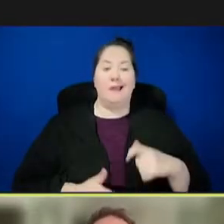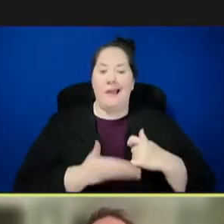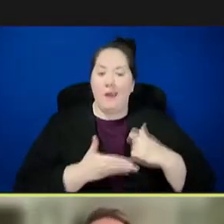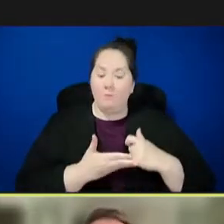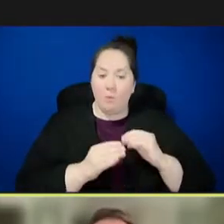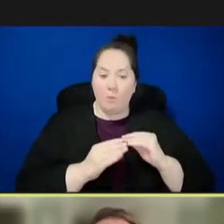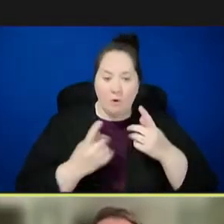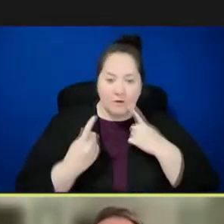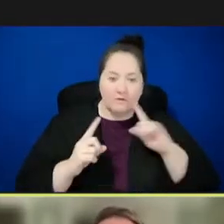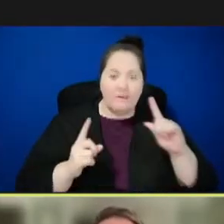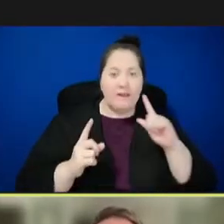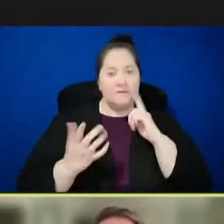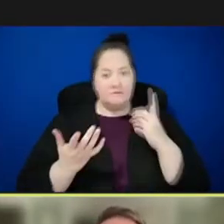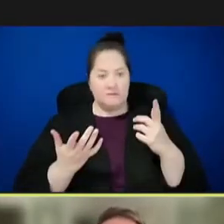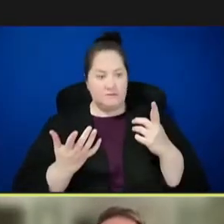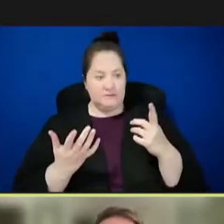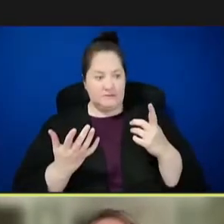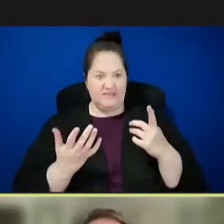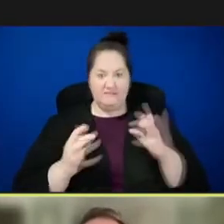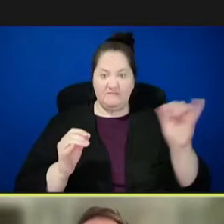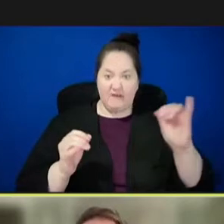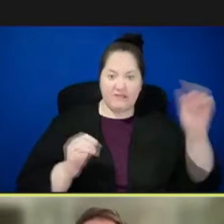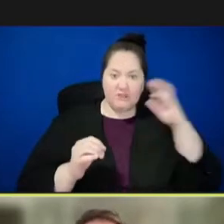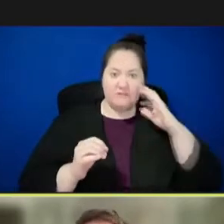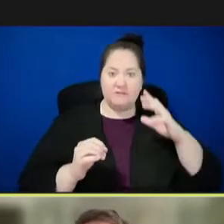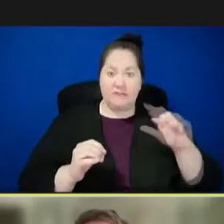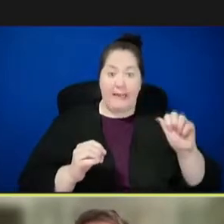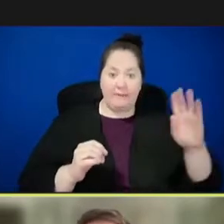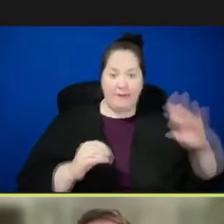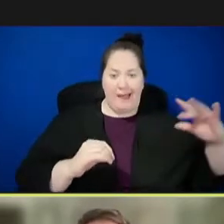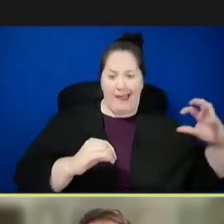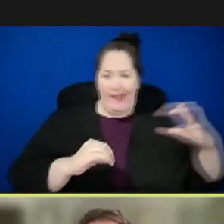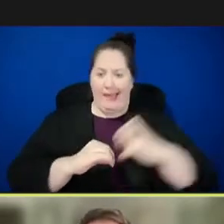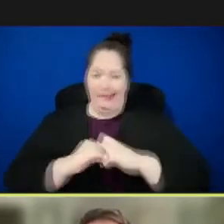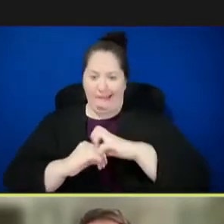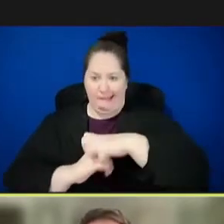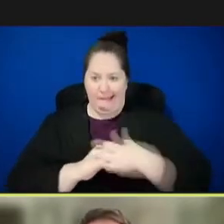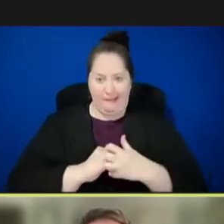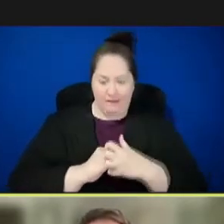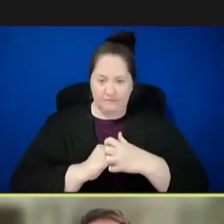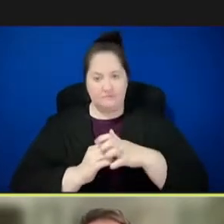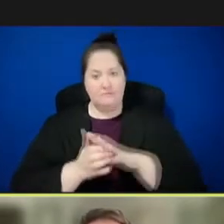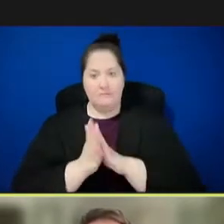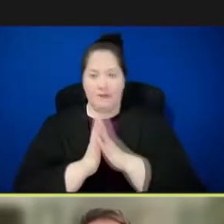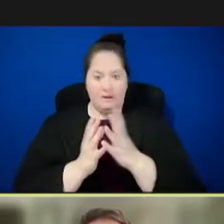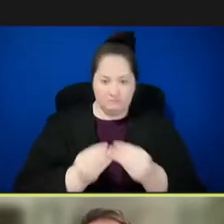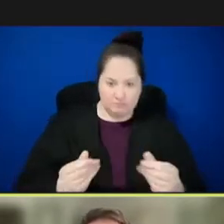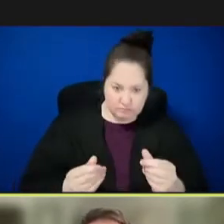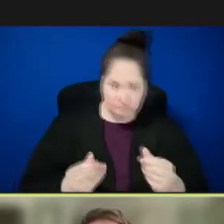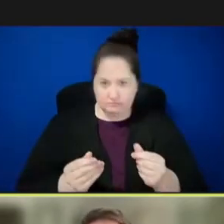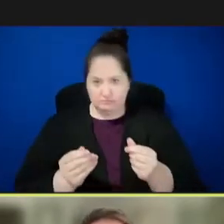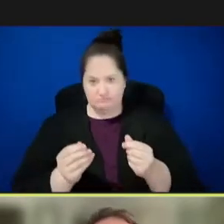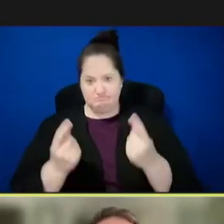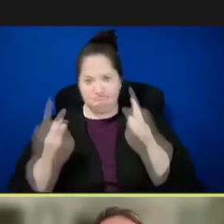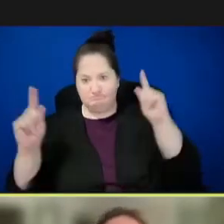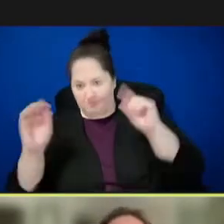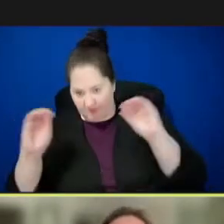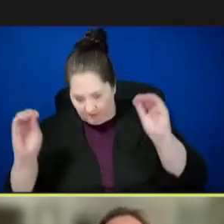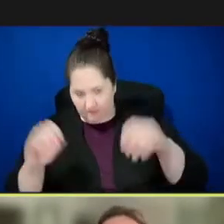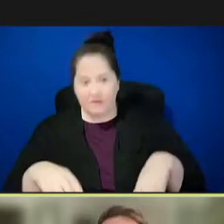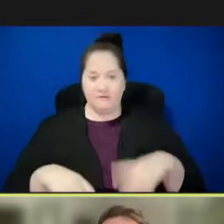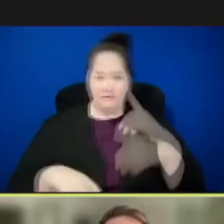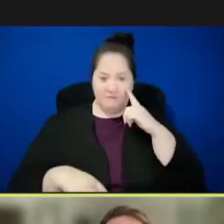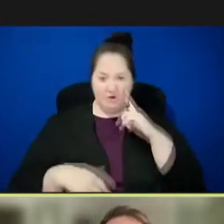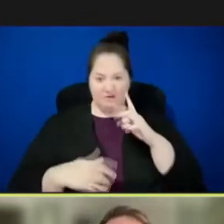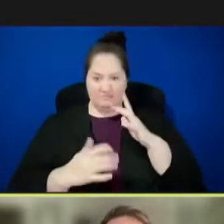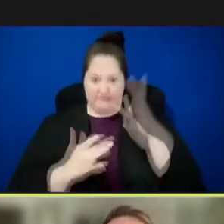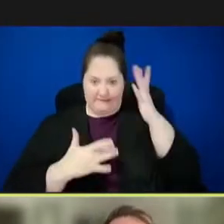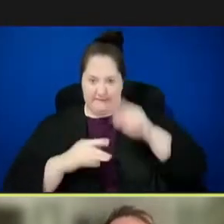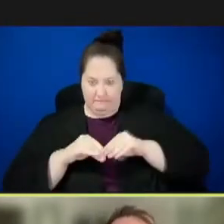neutralize infections. And so, This was a study in which, in two rounds of computational evolution,